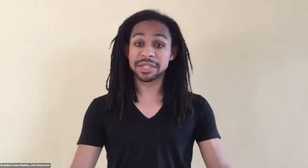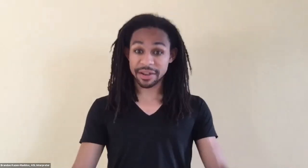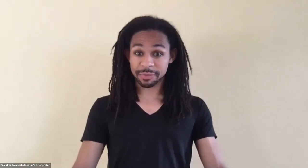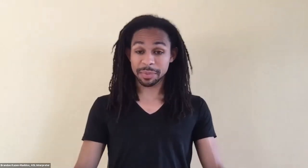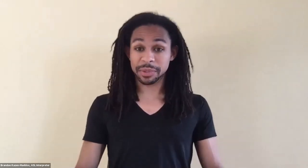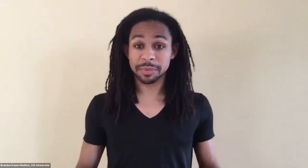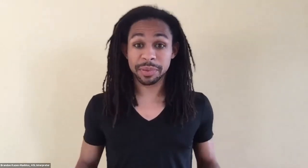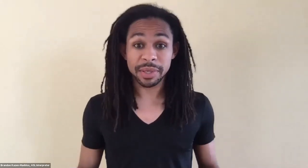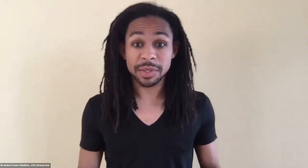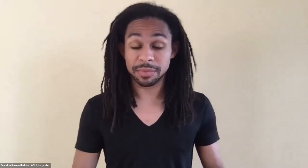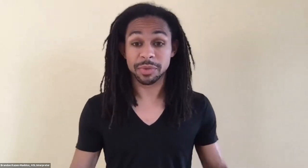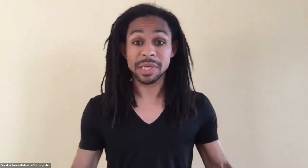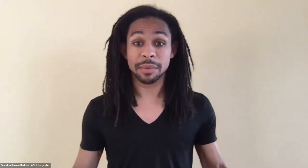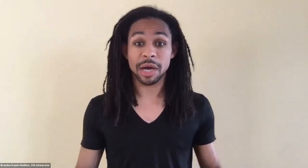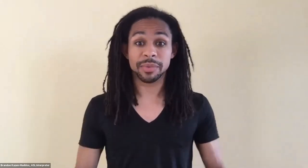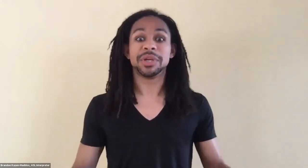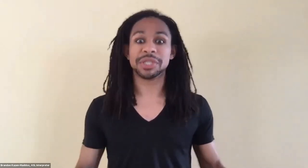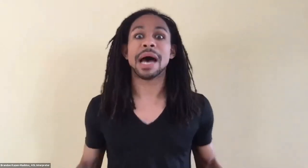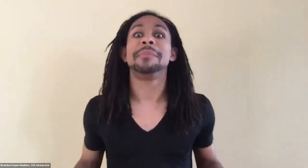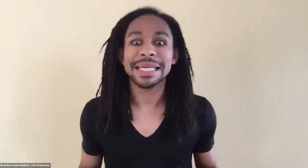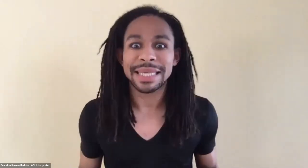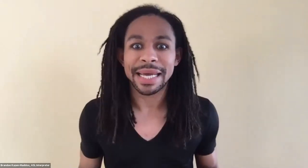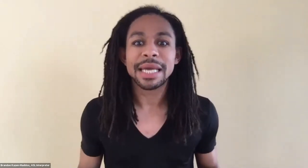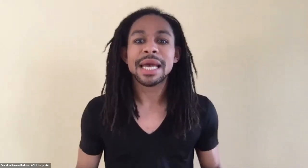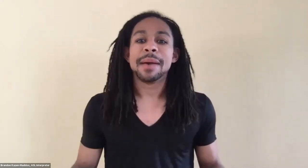Deaf people to be on Broadway, which is amazing,